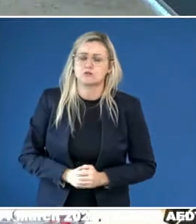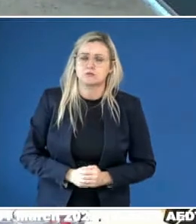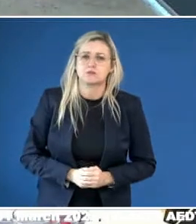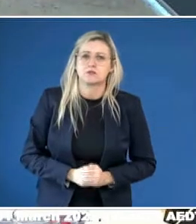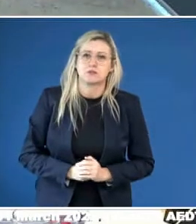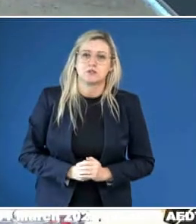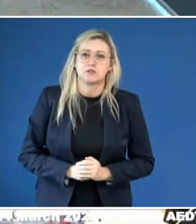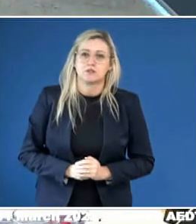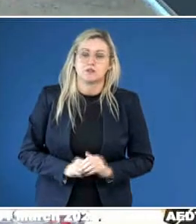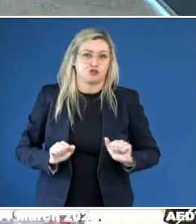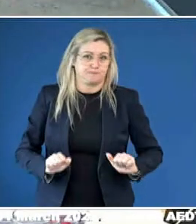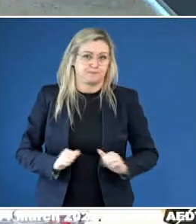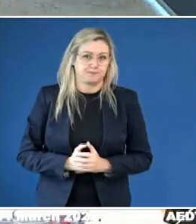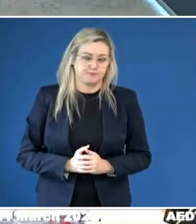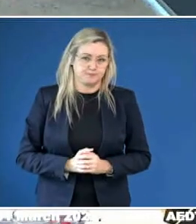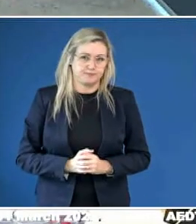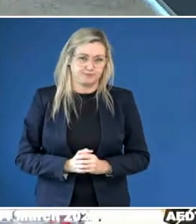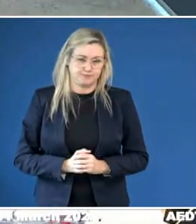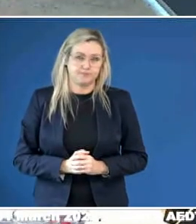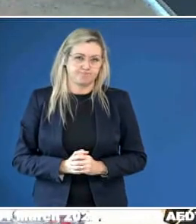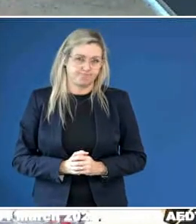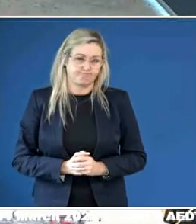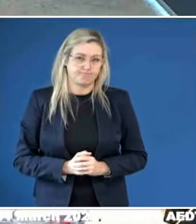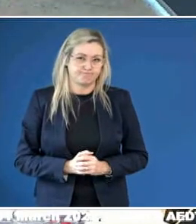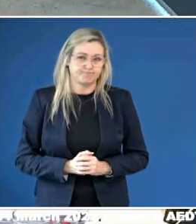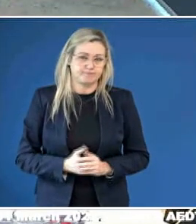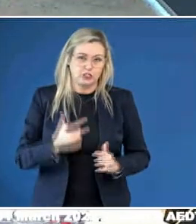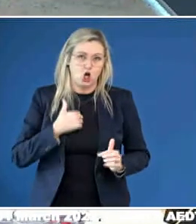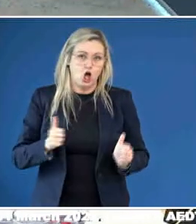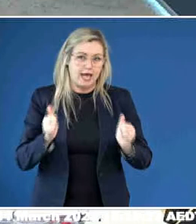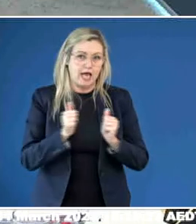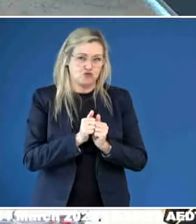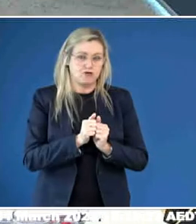Let me reiterate what Ms Eastman has said and endorse her comments about the